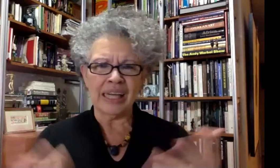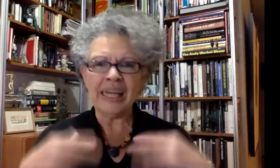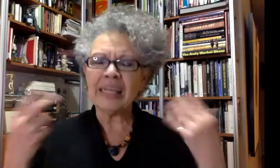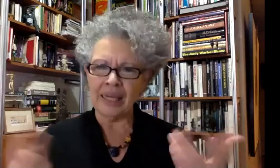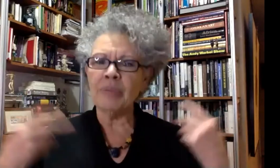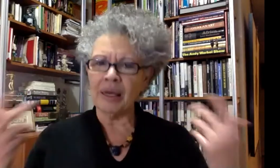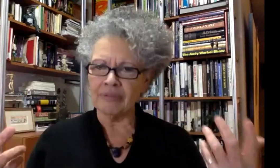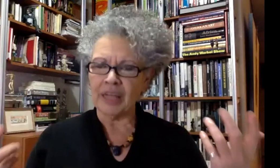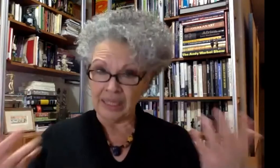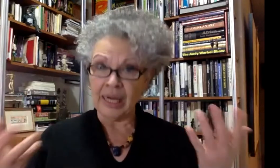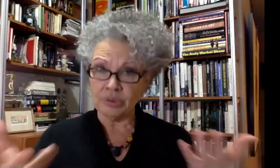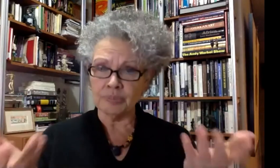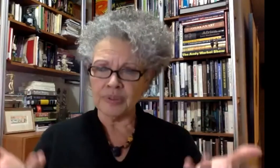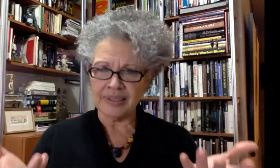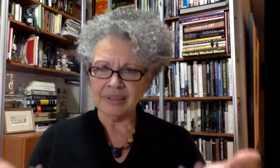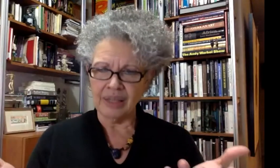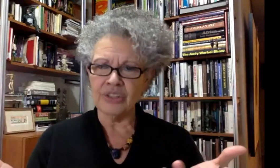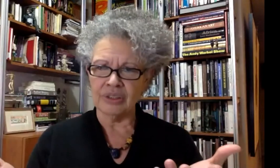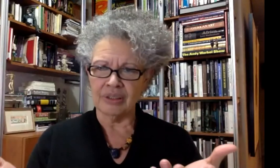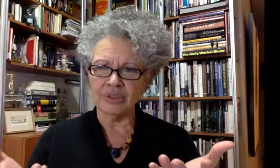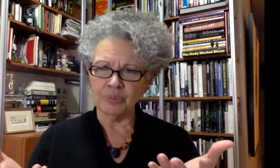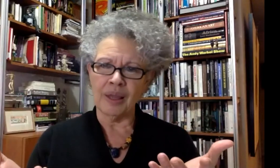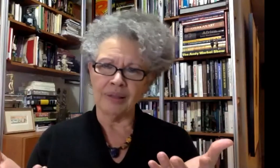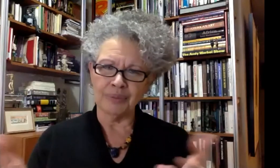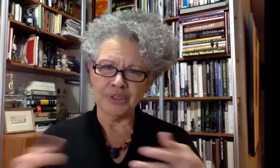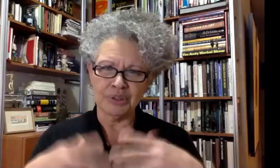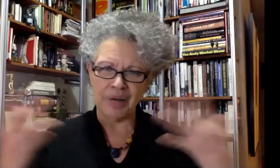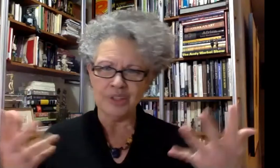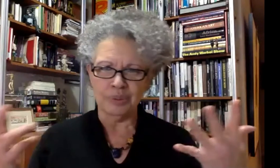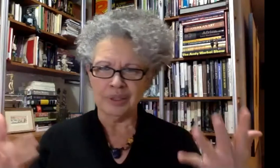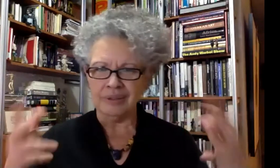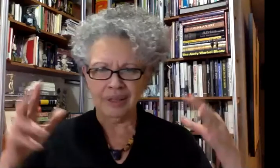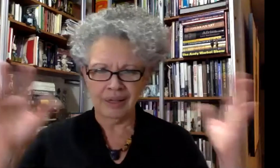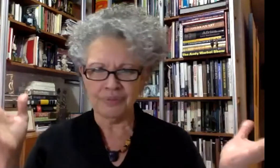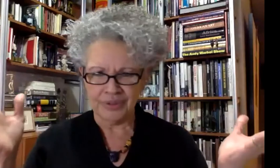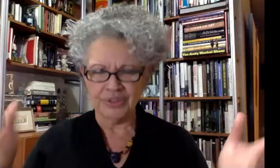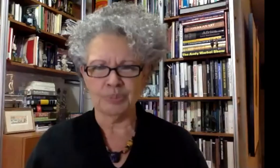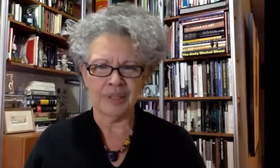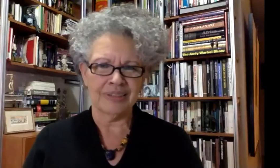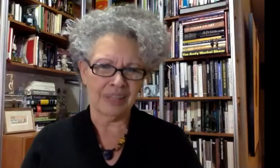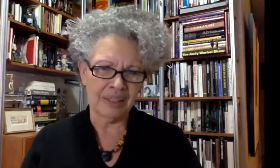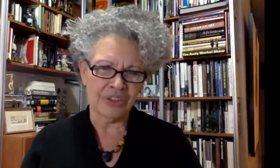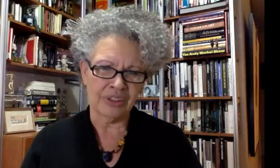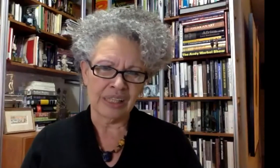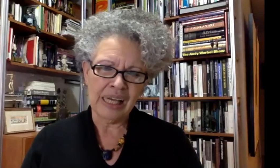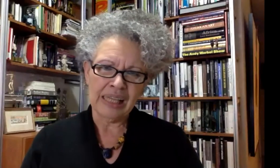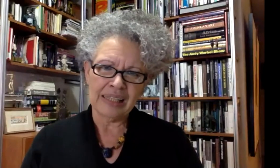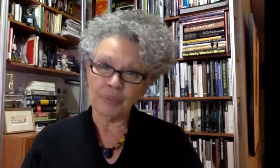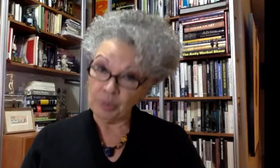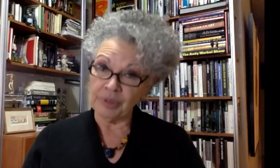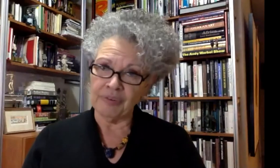about this presentation, "A Call to Arms", fists and rifles in a reminder that the work